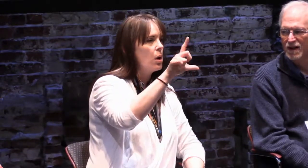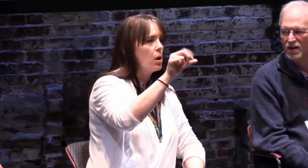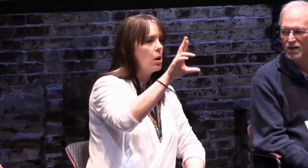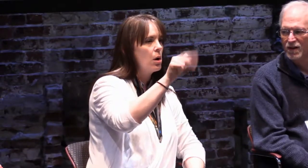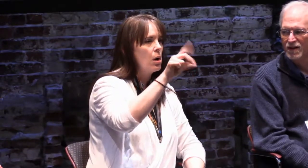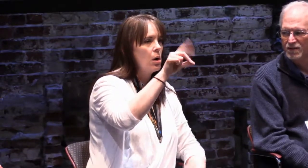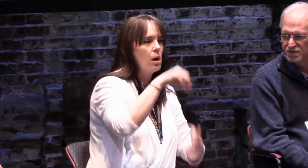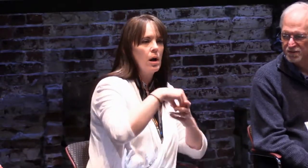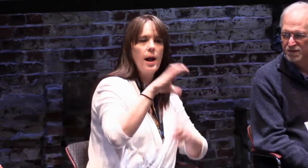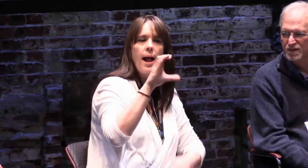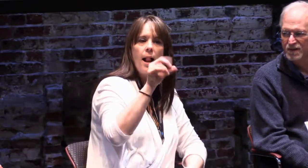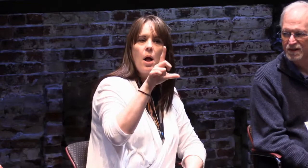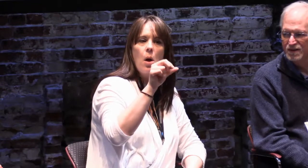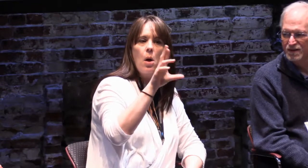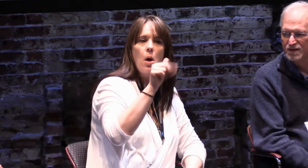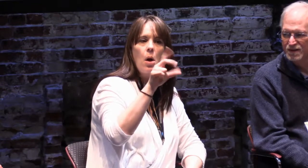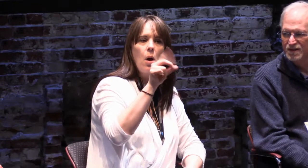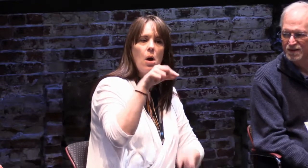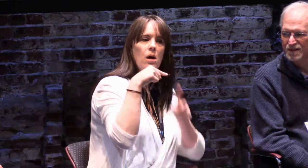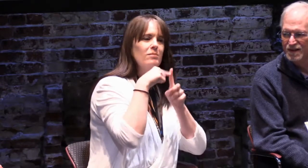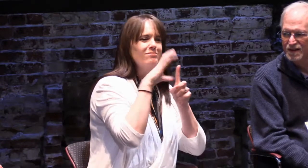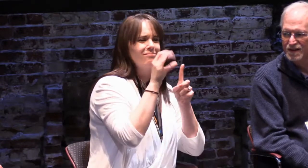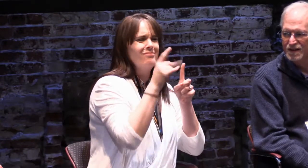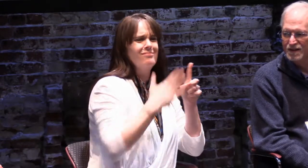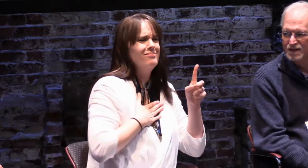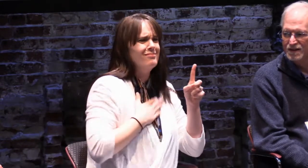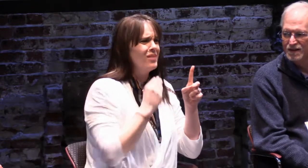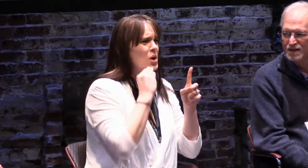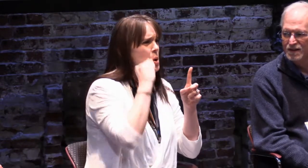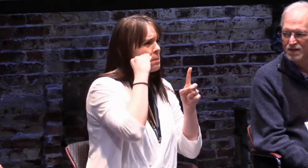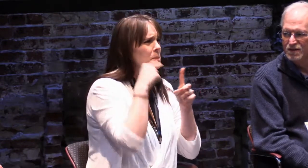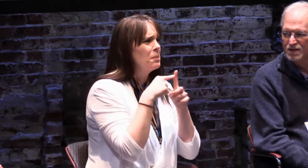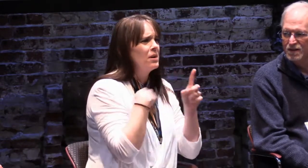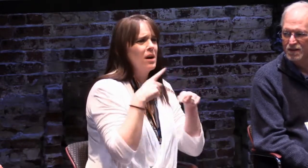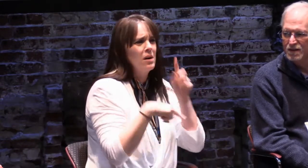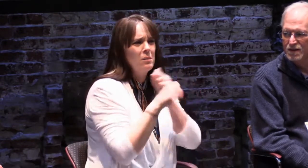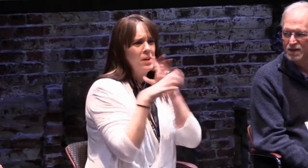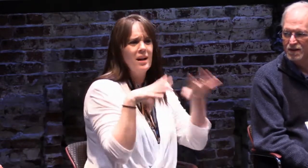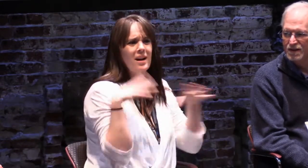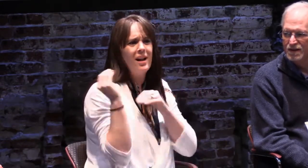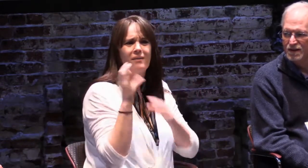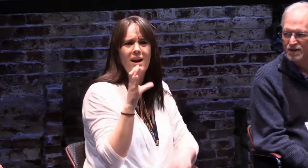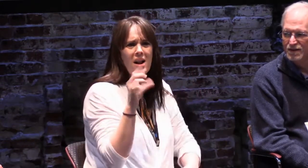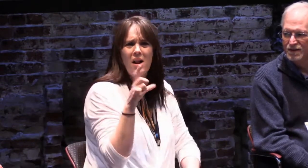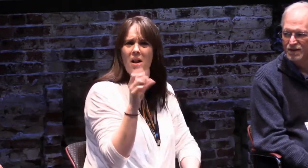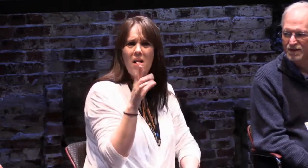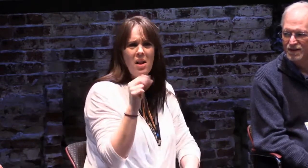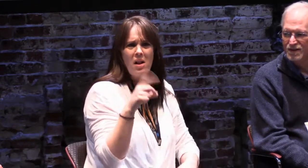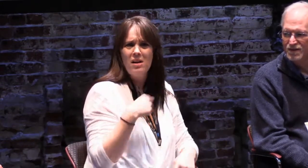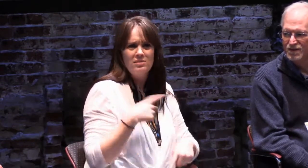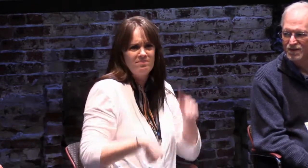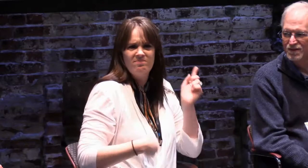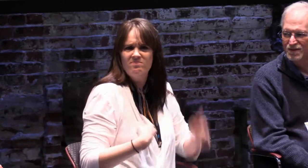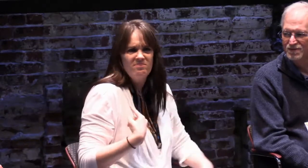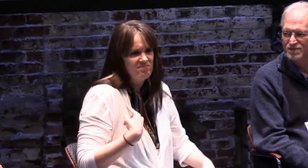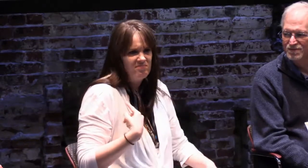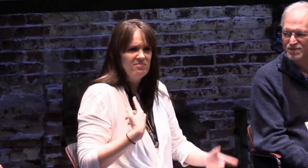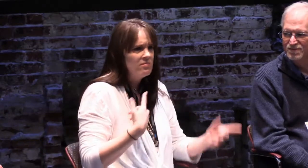Also, I went to the University of Northern Colorado which I again, I go to Colorado. I say Colorado is my home.